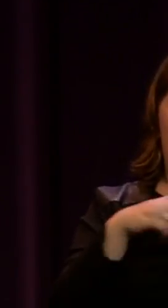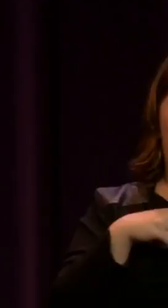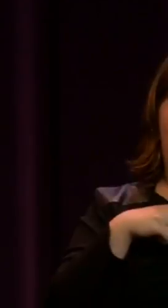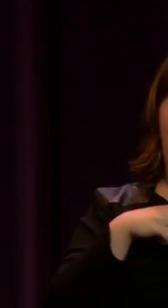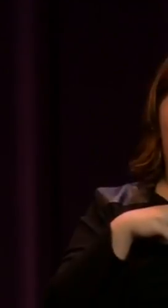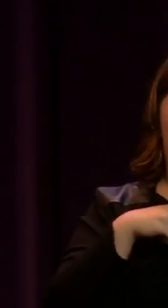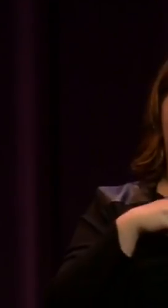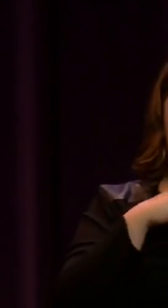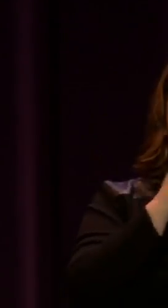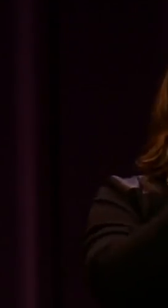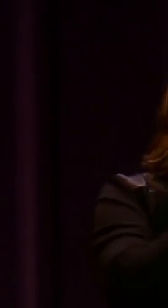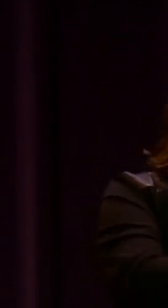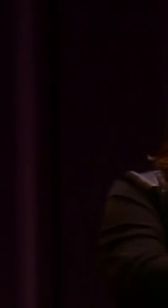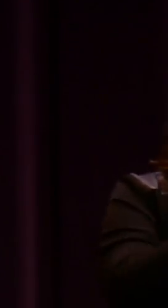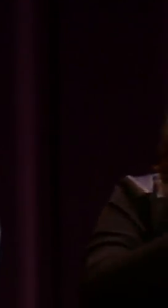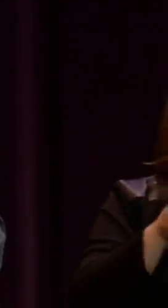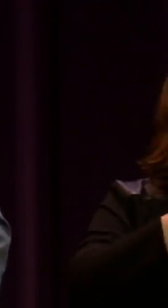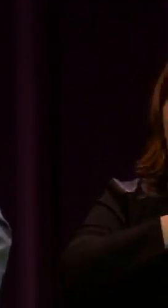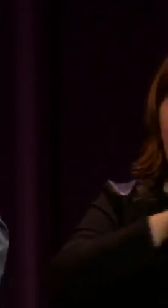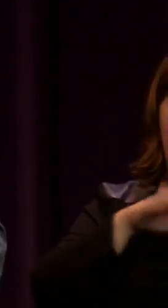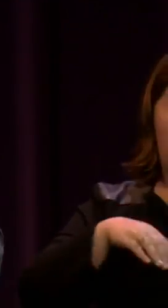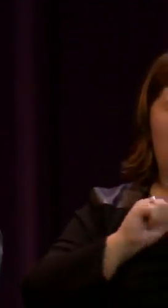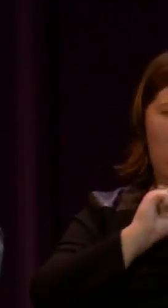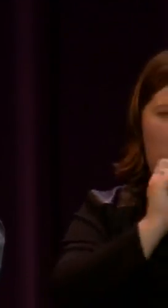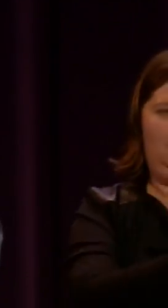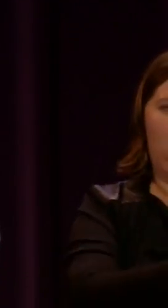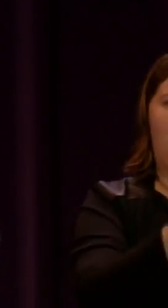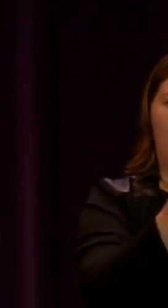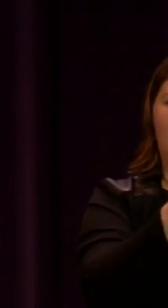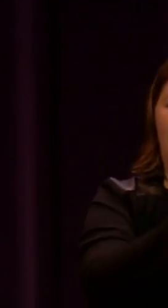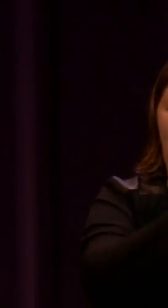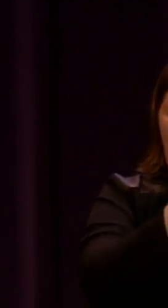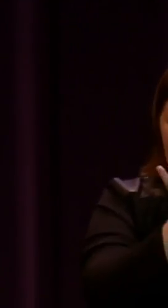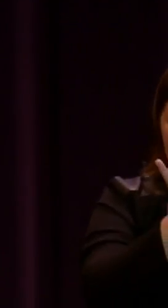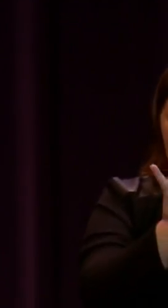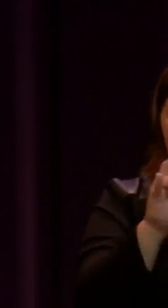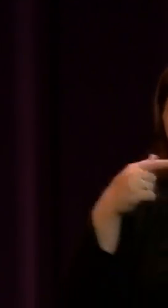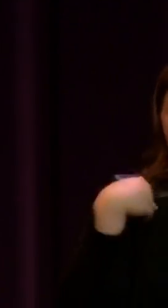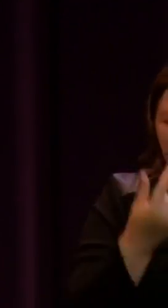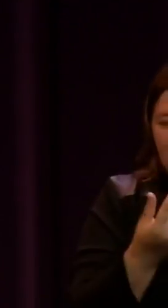SINCE 1987, THERE HAVE BEEN A NUMBER OF STRUCTURAL CHANGES IN